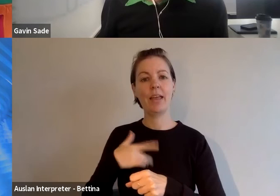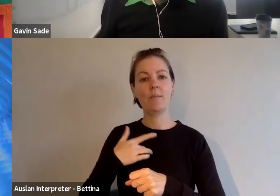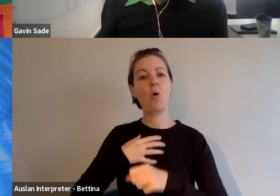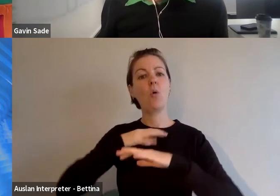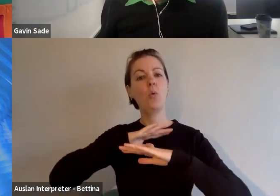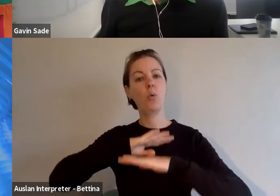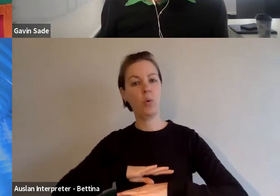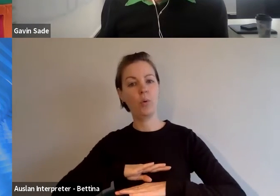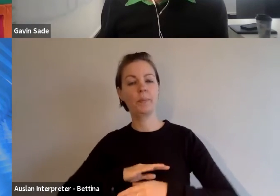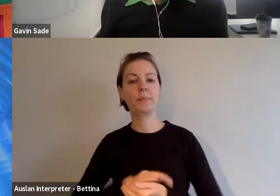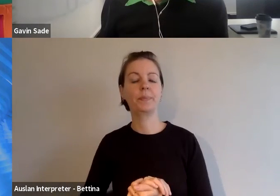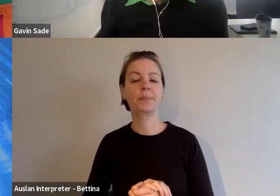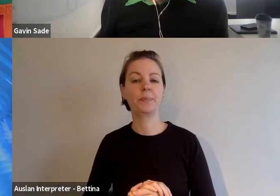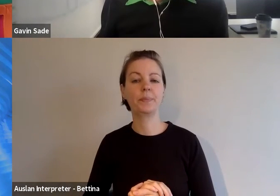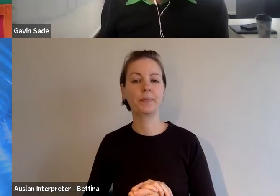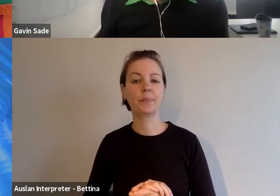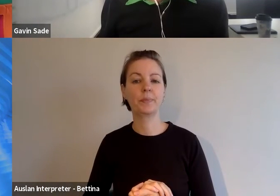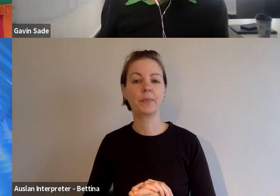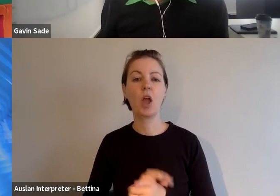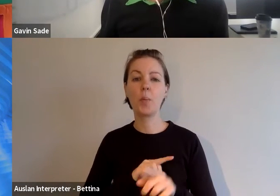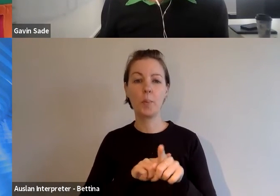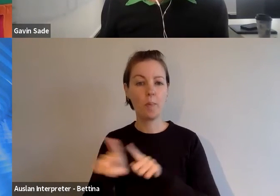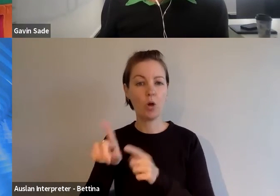Most of the students weren't in internship arrangement that weren't